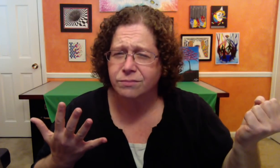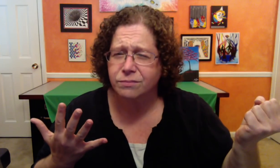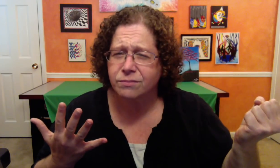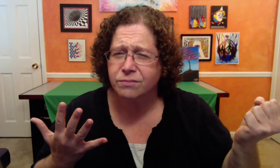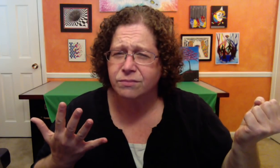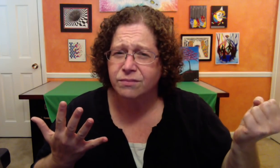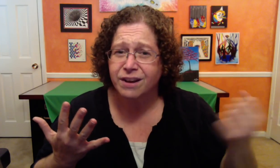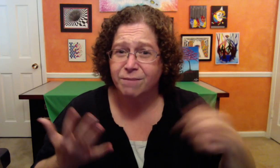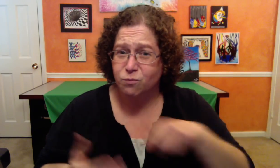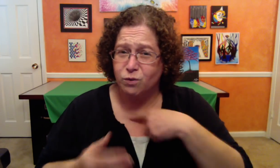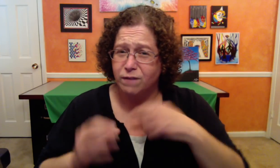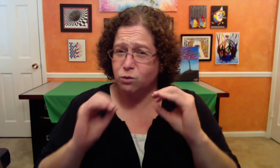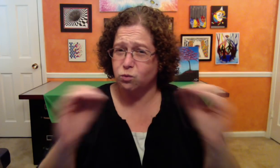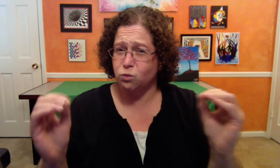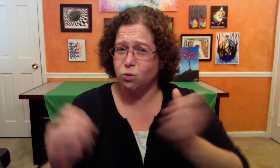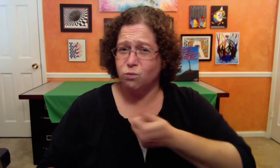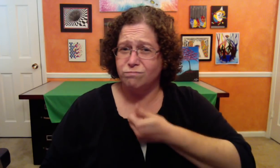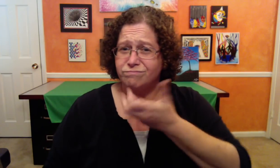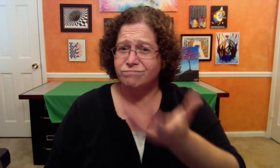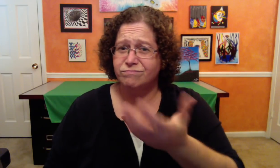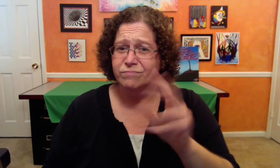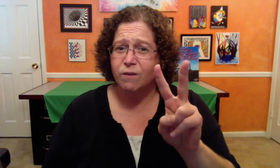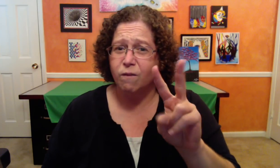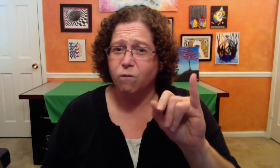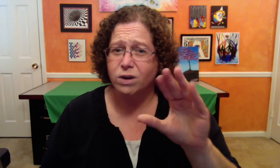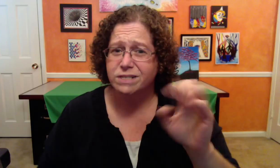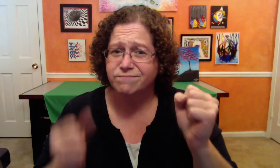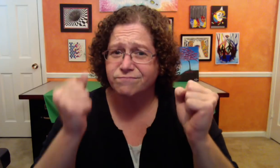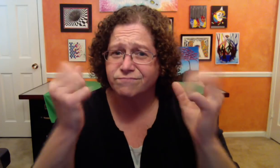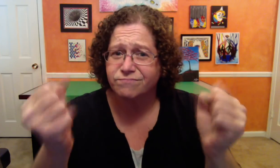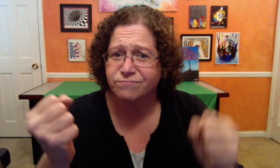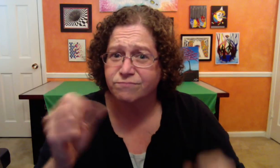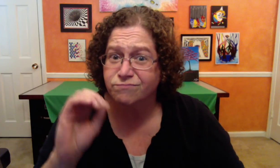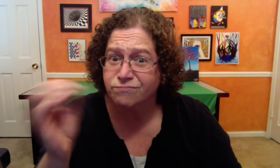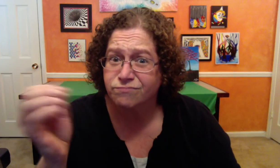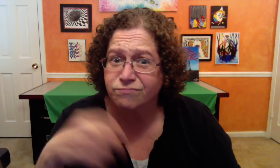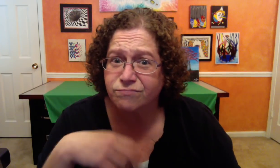Then we have no voice?